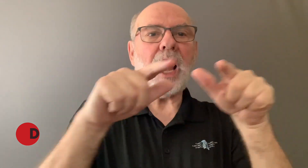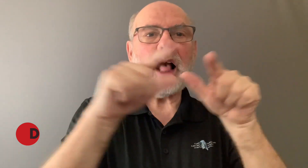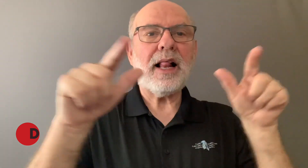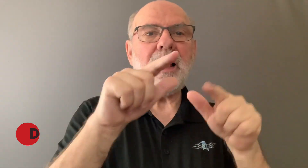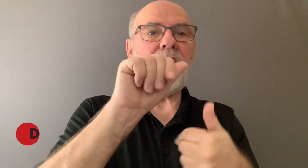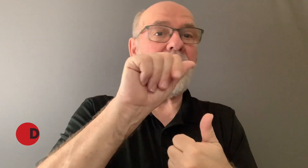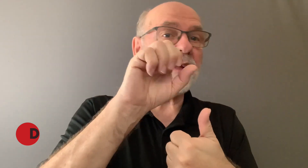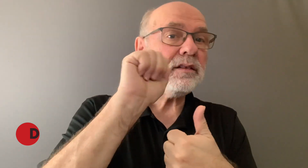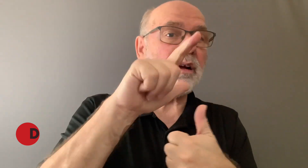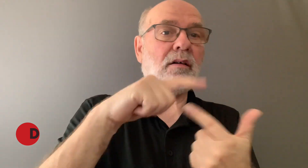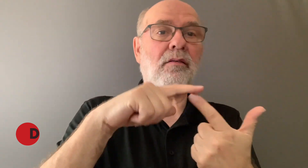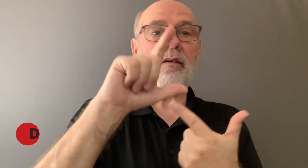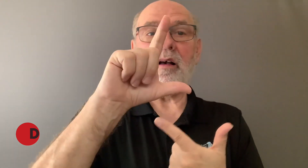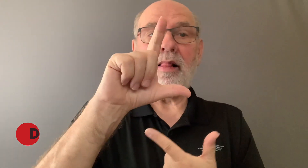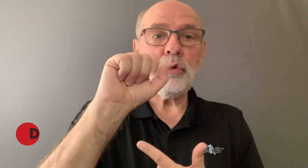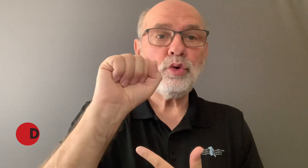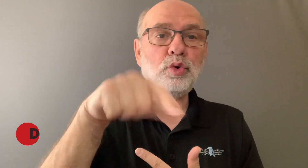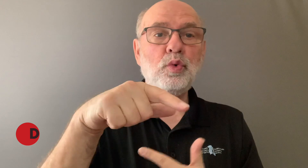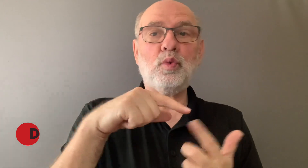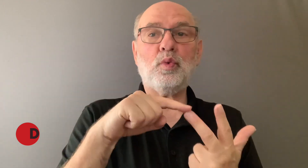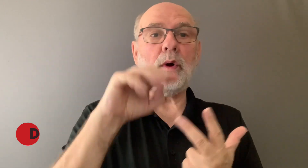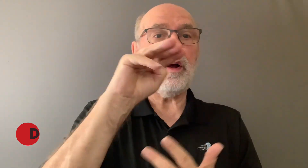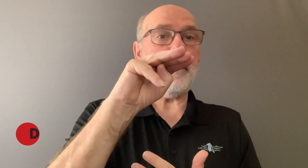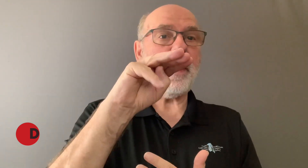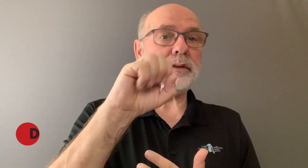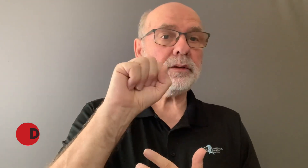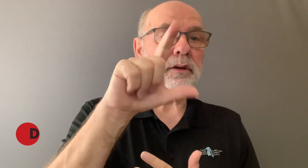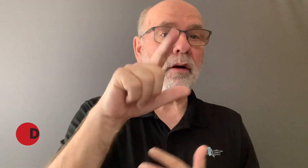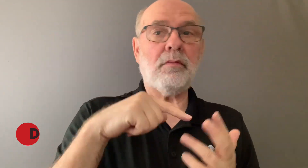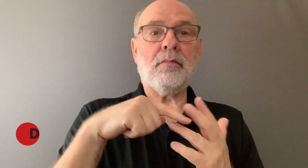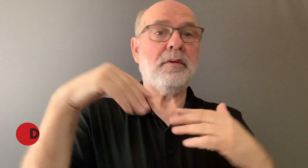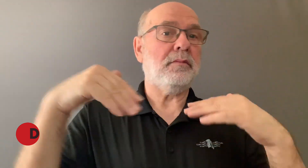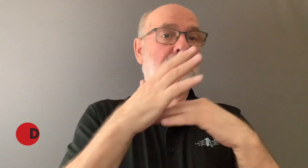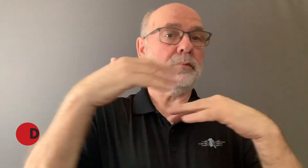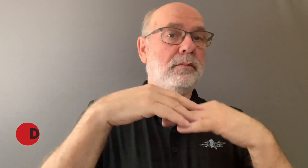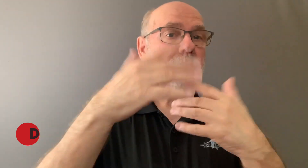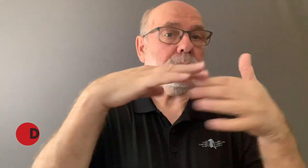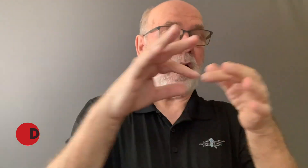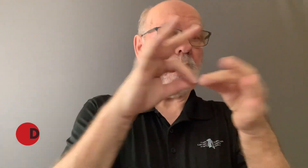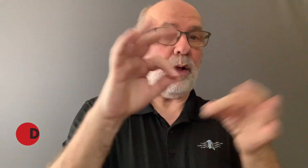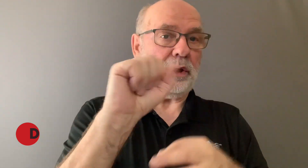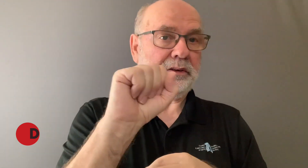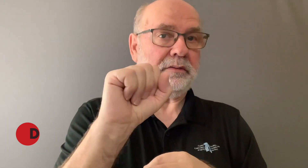sign languages in Canada - ASL, LSQ, MSL, and Indigenous Sign Languages